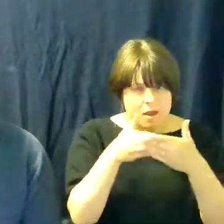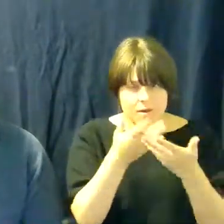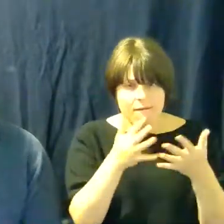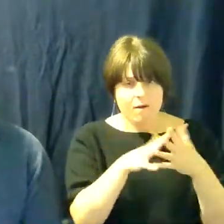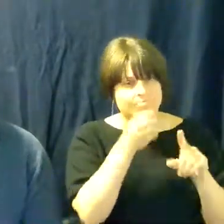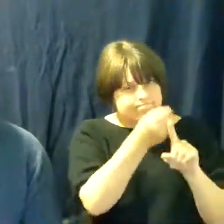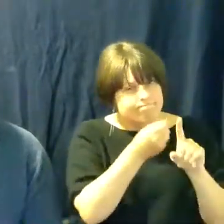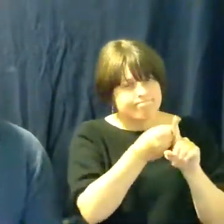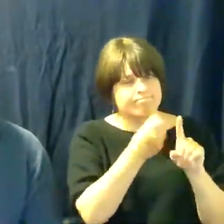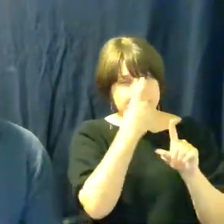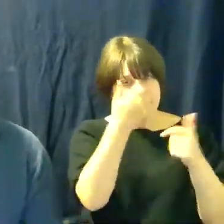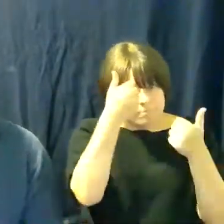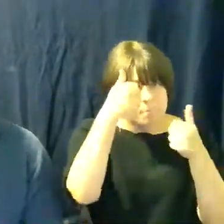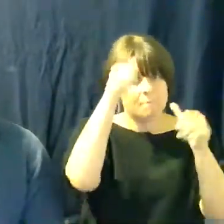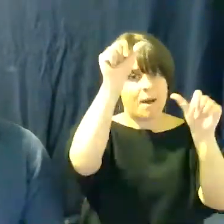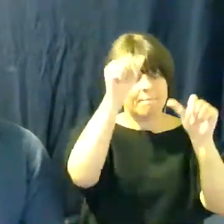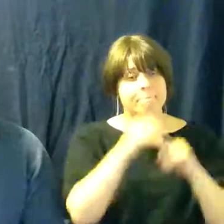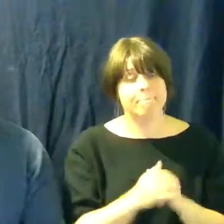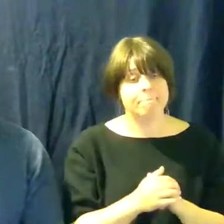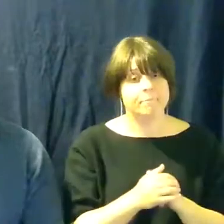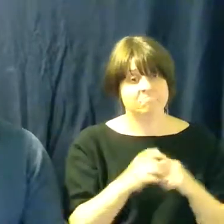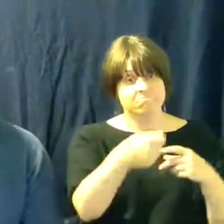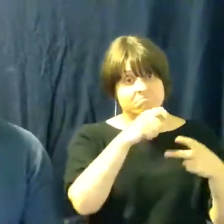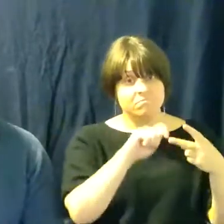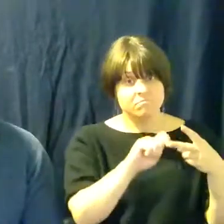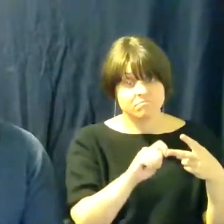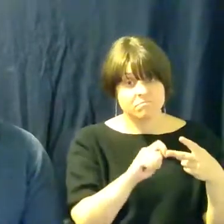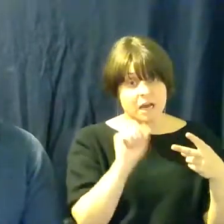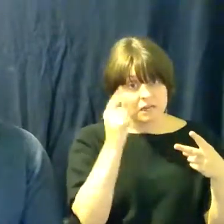. So advocacy skills, looking at the skills